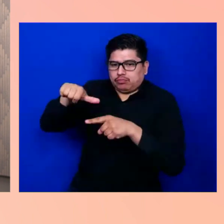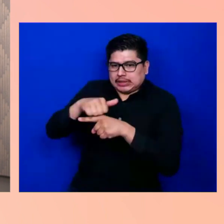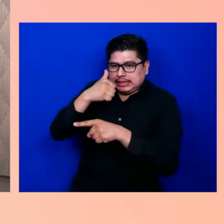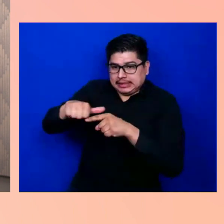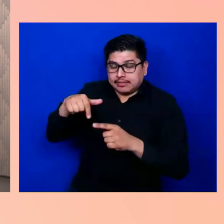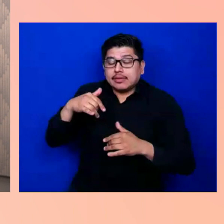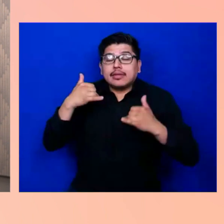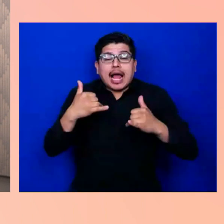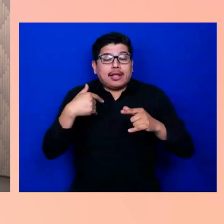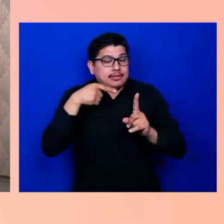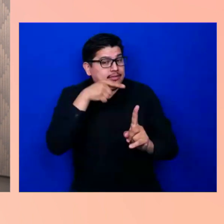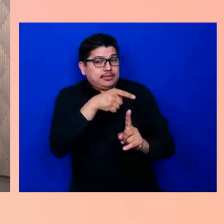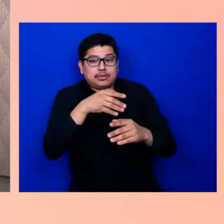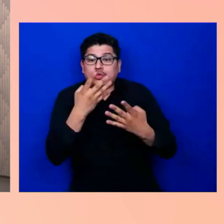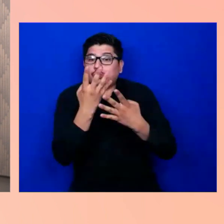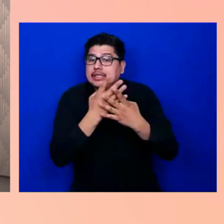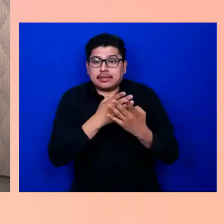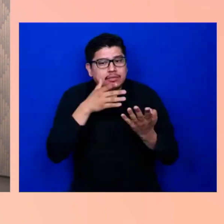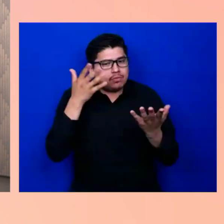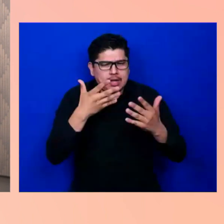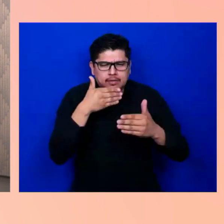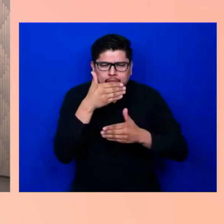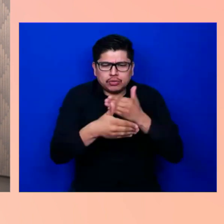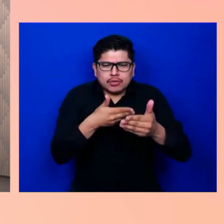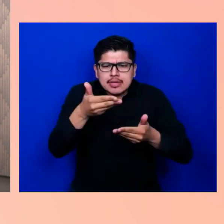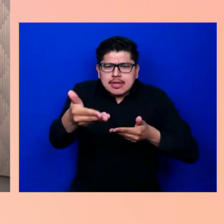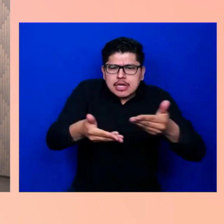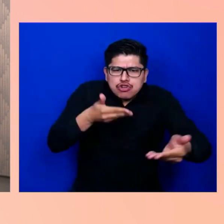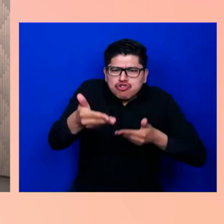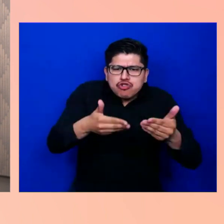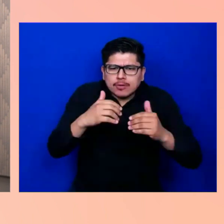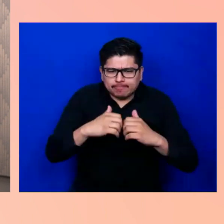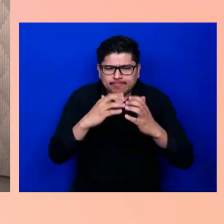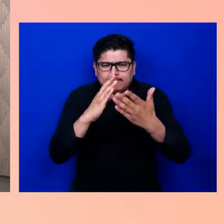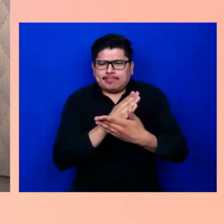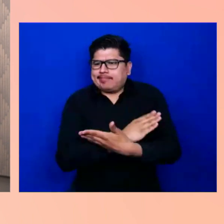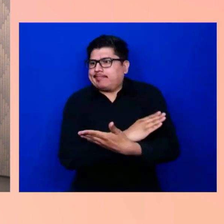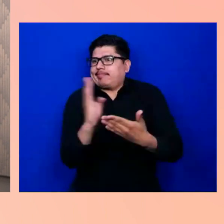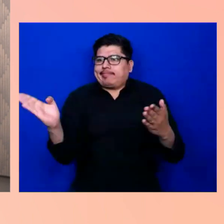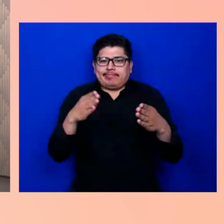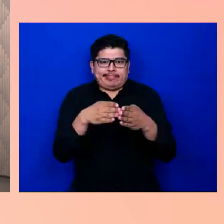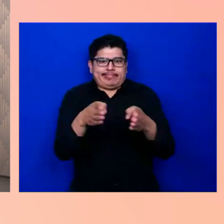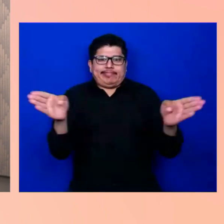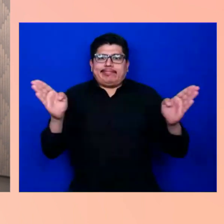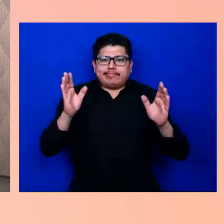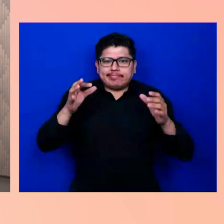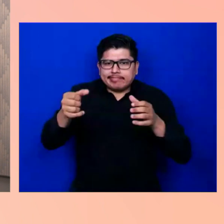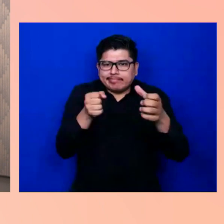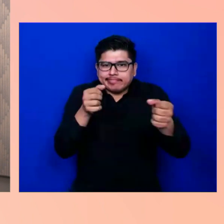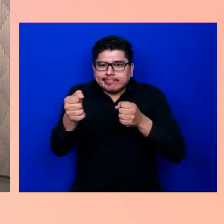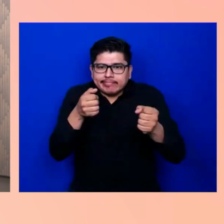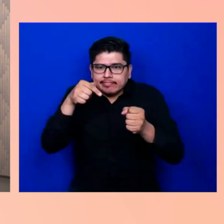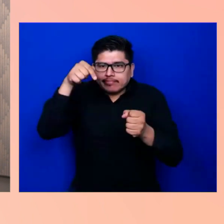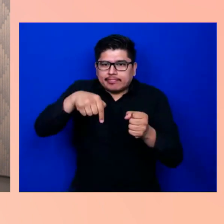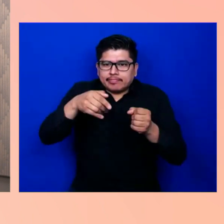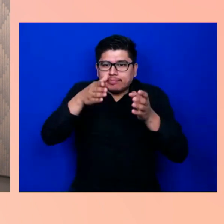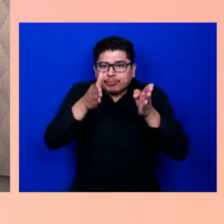It helps build broader candidate pools with individuals that can contribute to both our company and our culture.